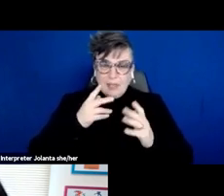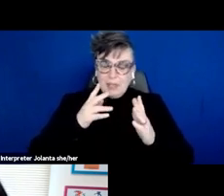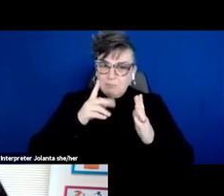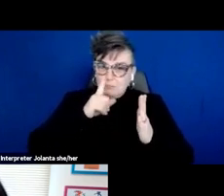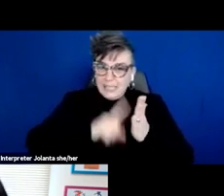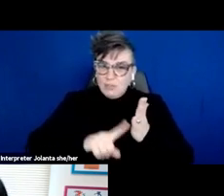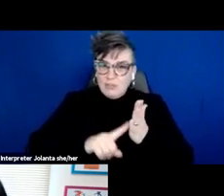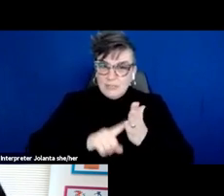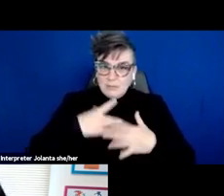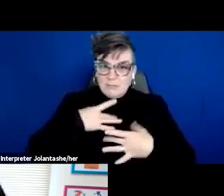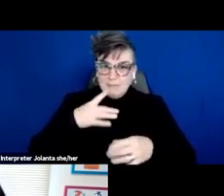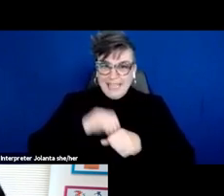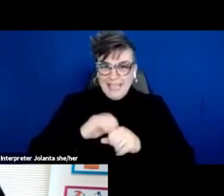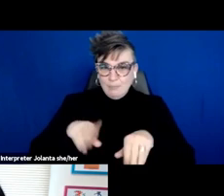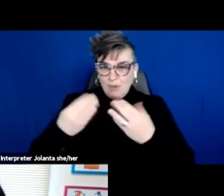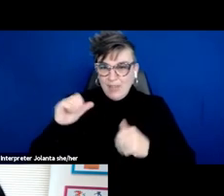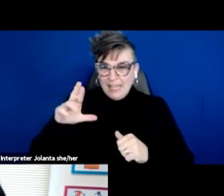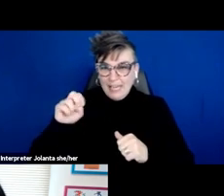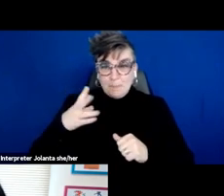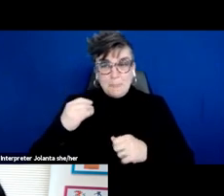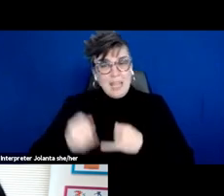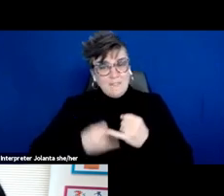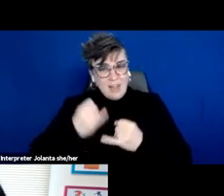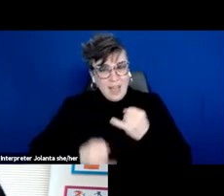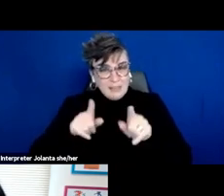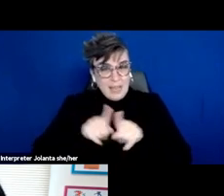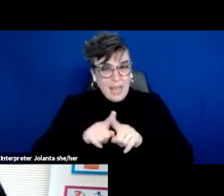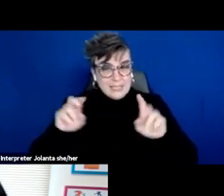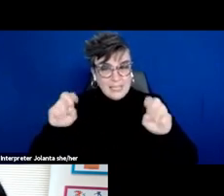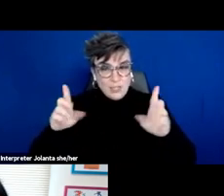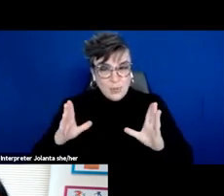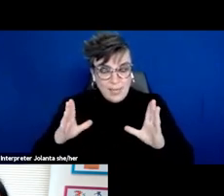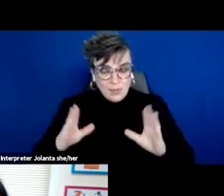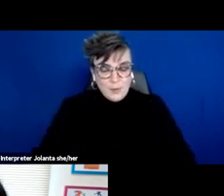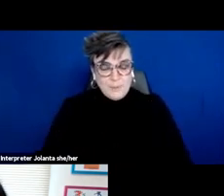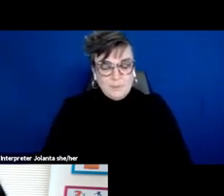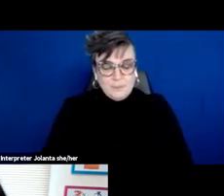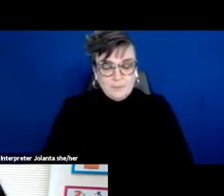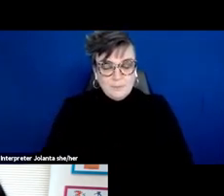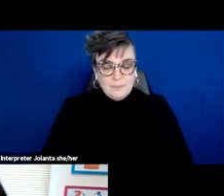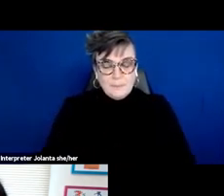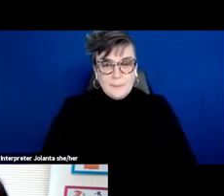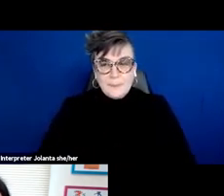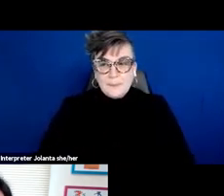we provide, and finally as an educator and that for the last 10 to 15 years or so I taught